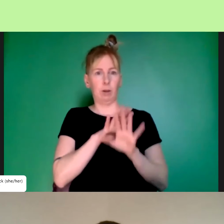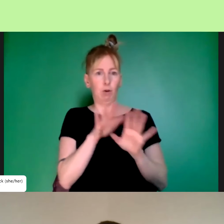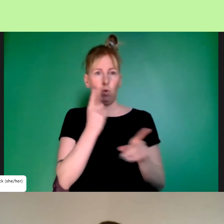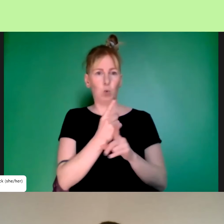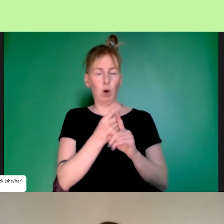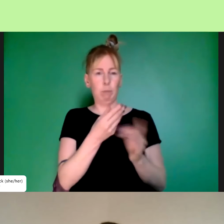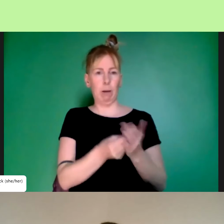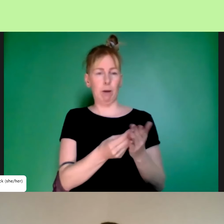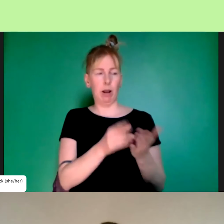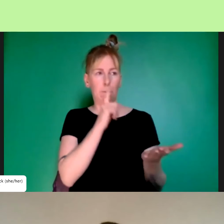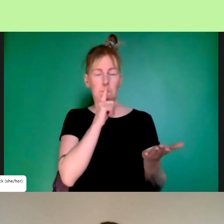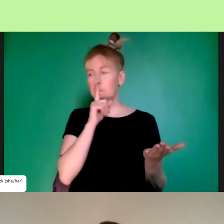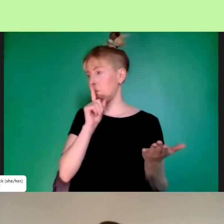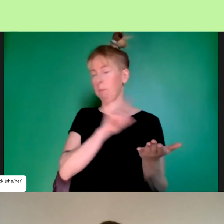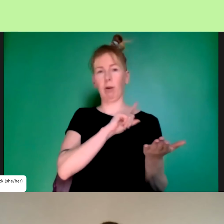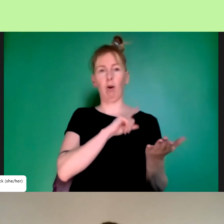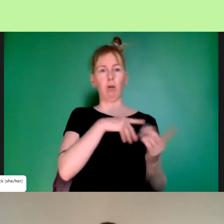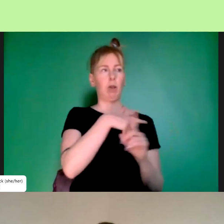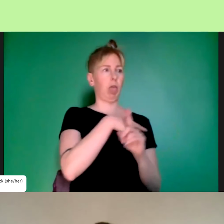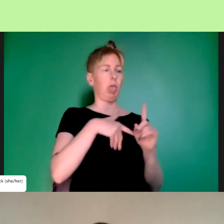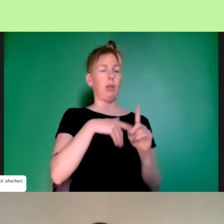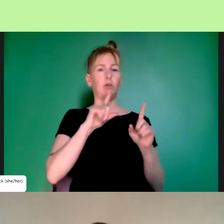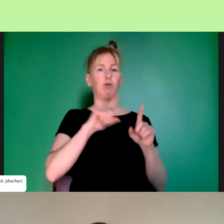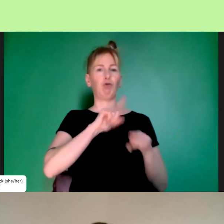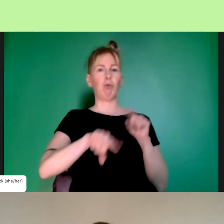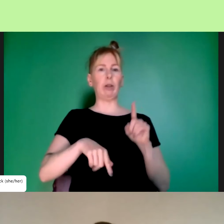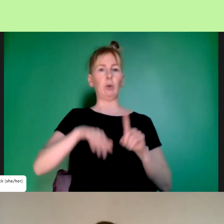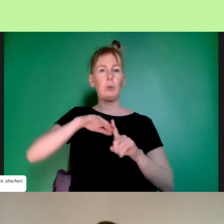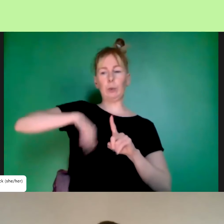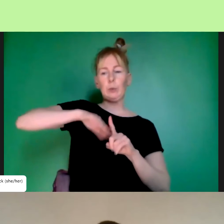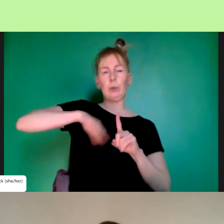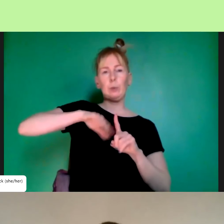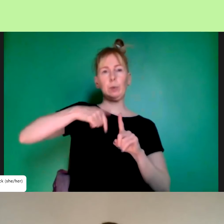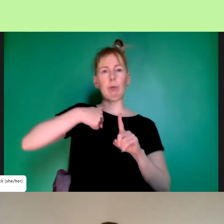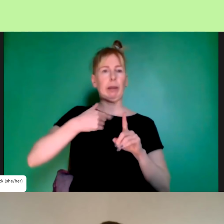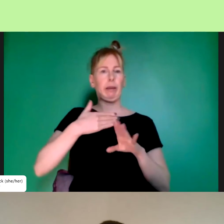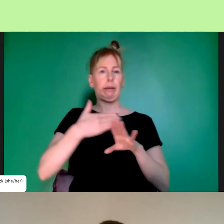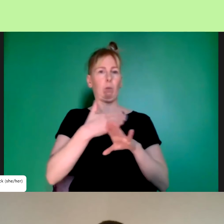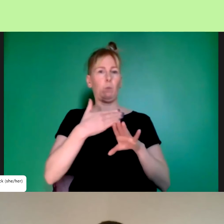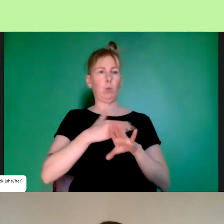because you are trying to negotiate some class distinction thing about you know, you